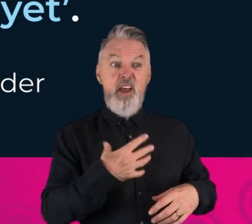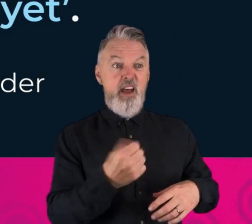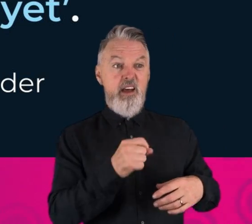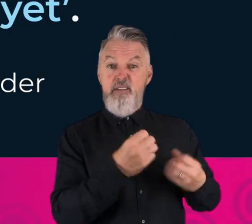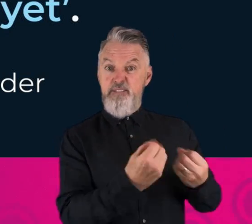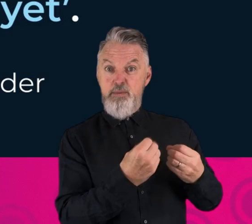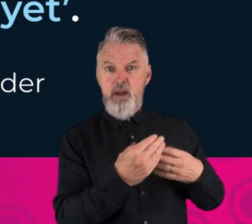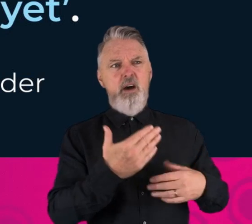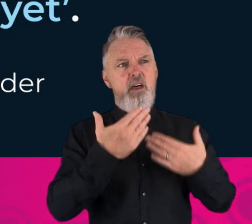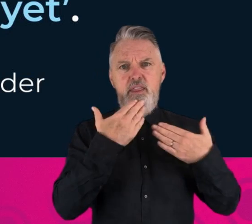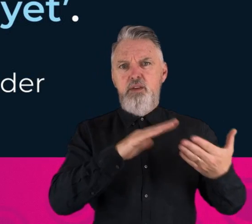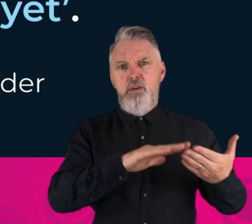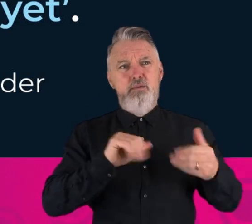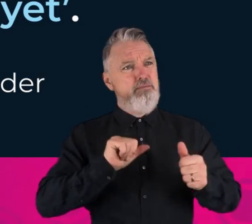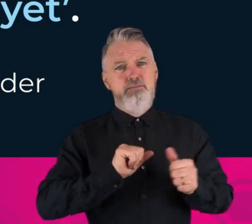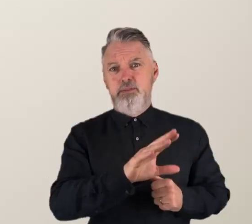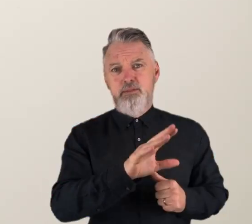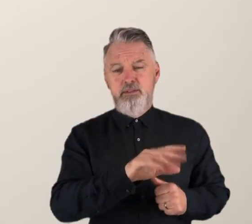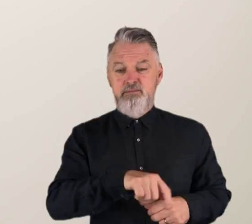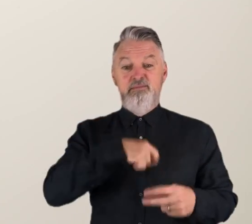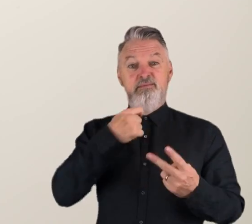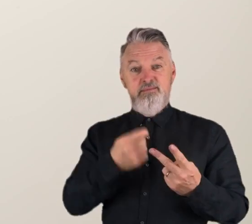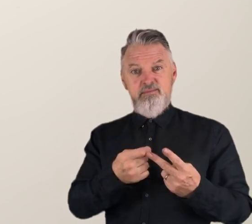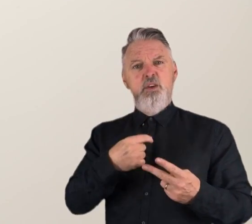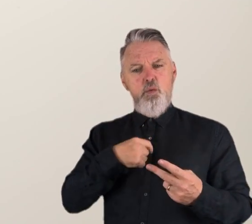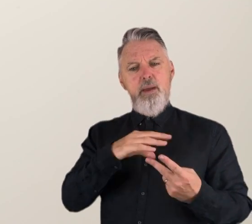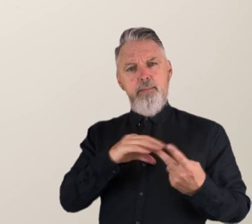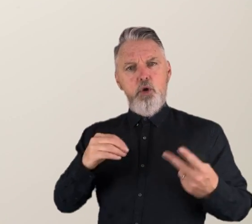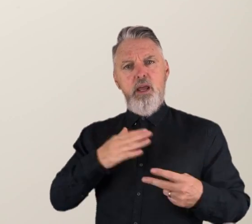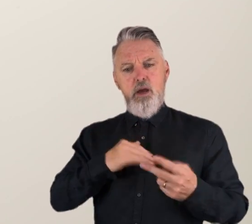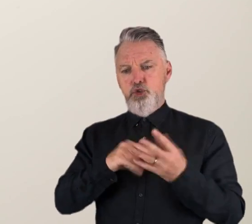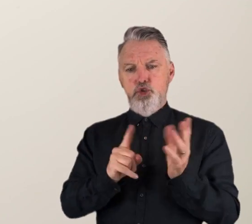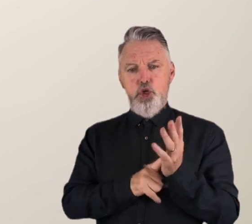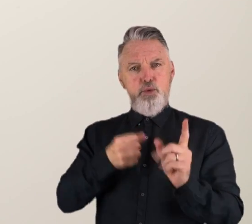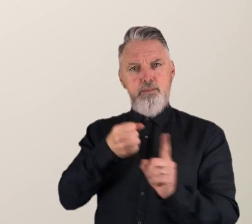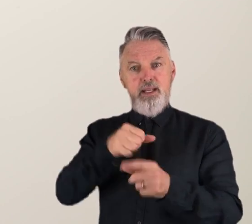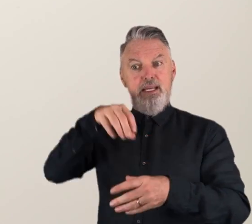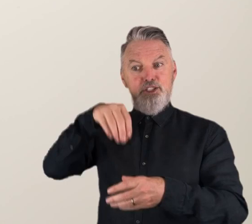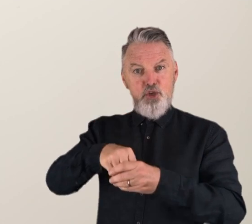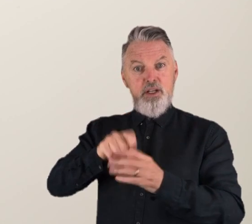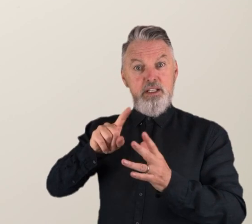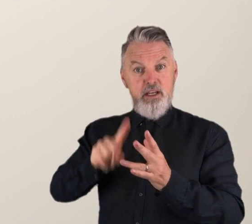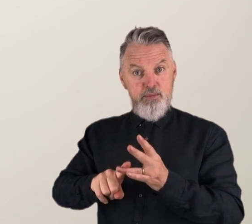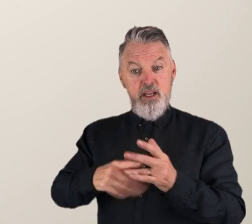‘the most helpful thing I’ve seen yet’. And we model our social impact inside our company. Through Neurodiversity Media,